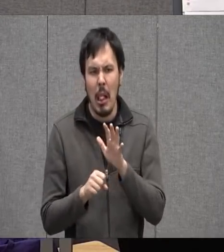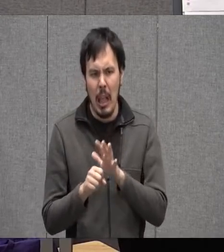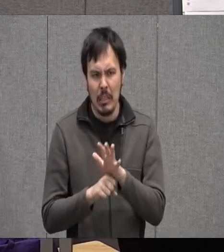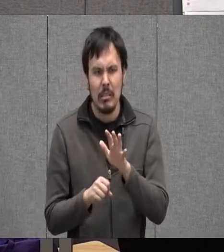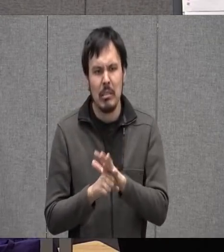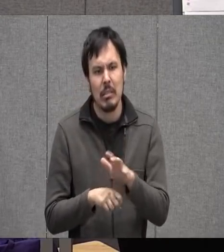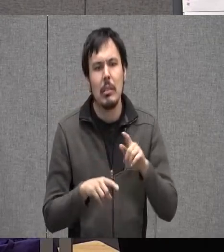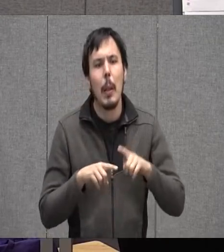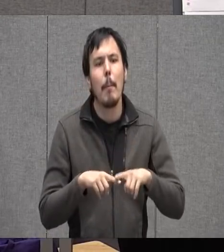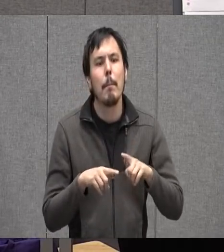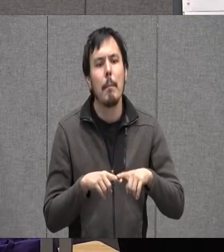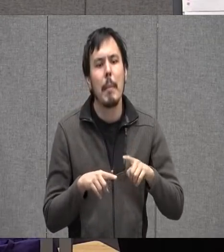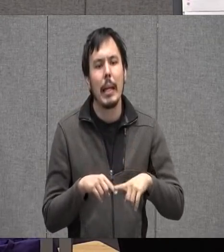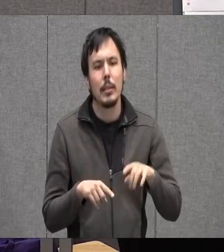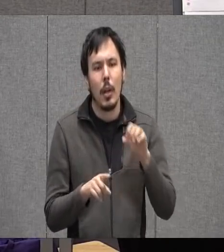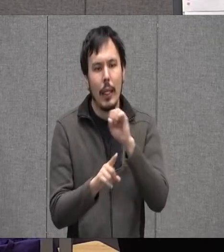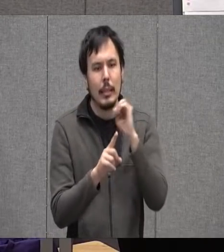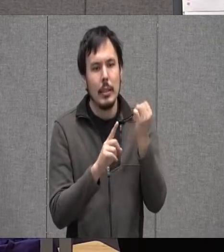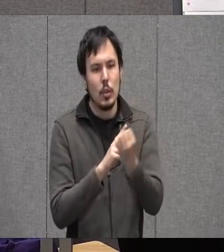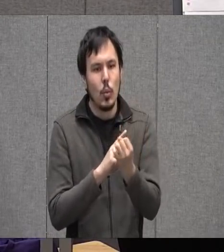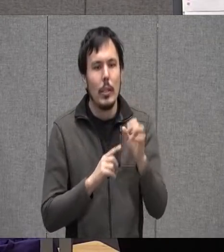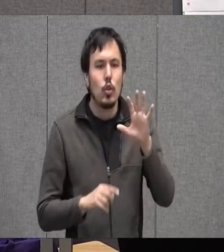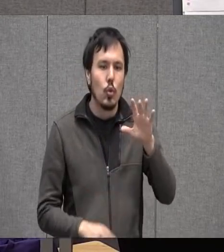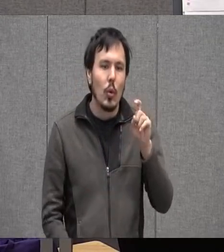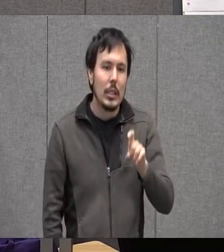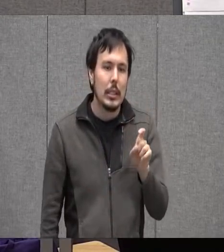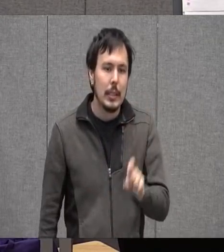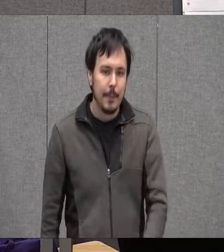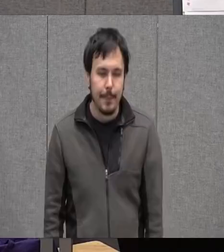and what the question's asking. So let's look at 4a.